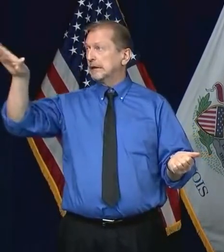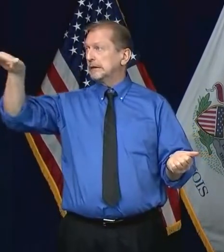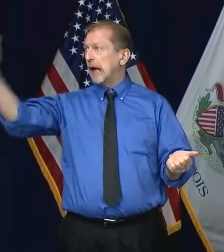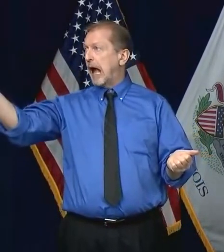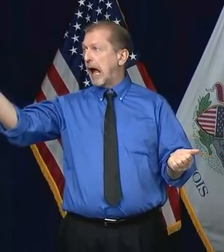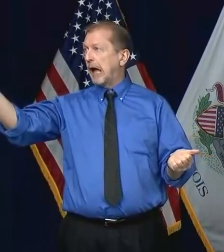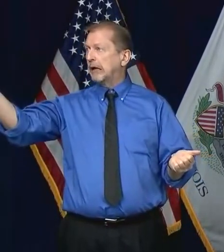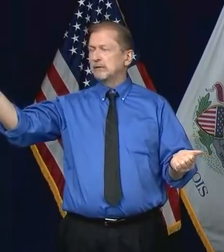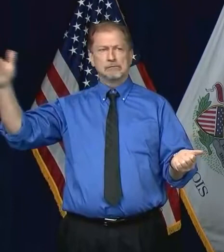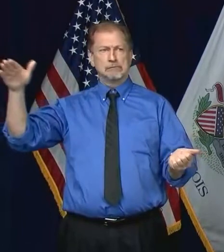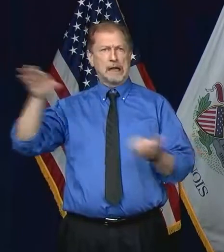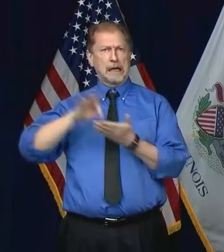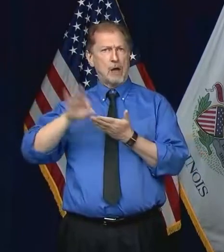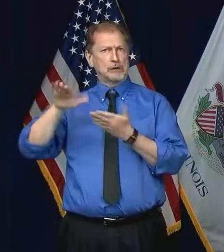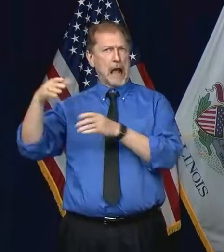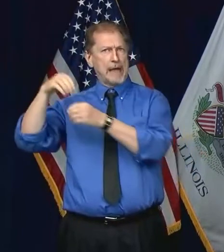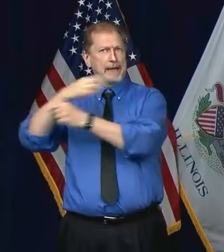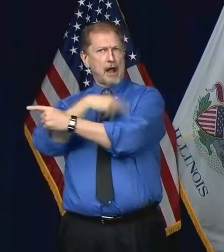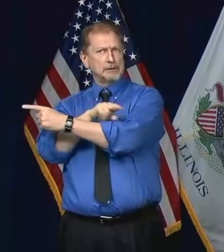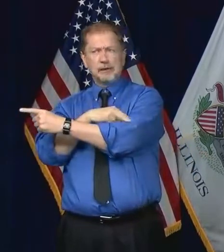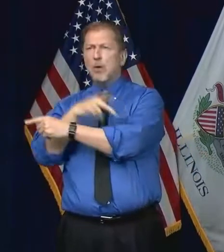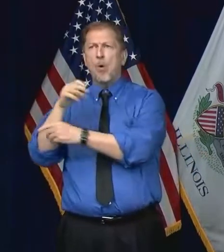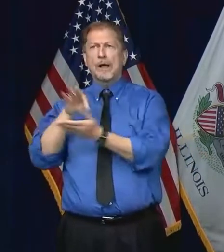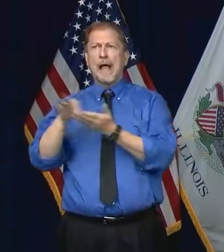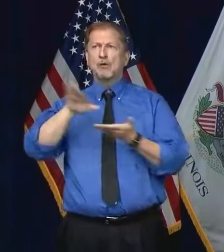nursing home death. Can you